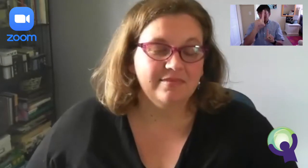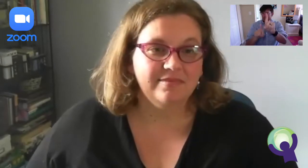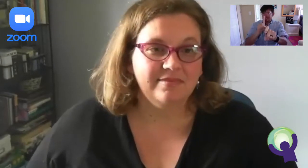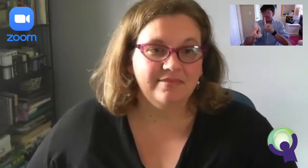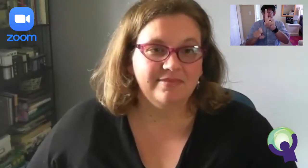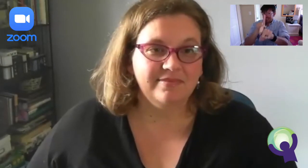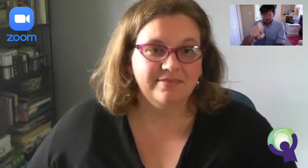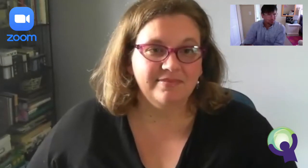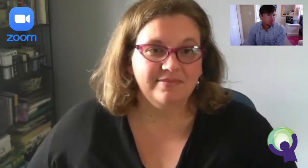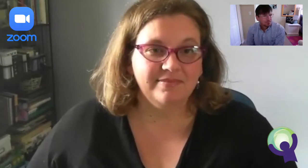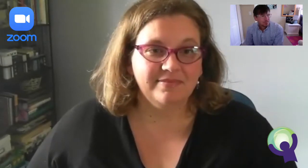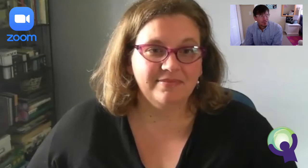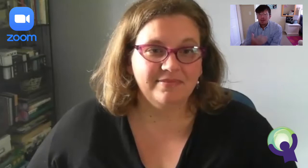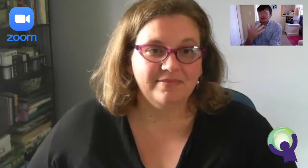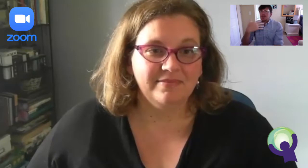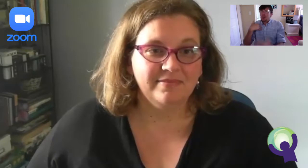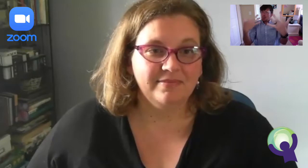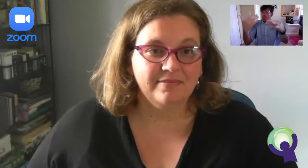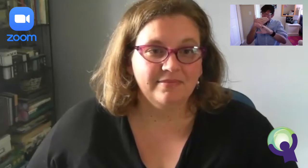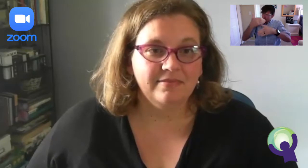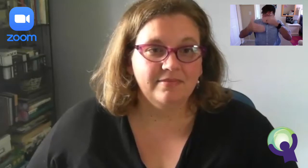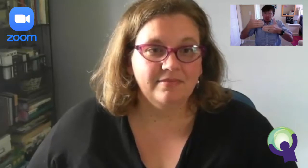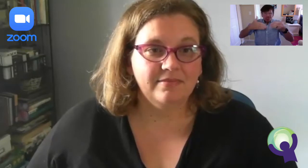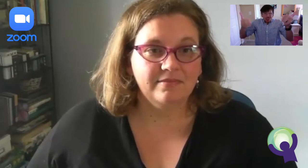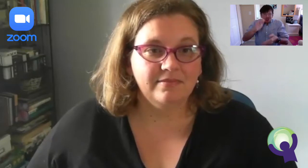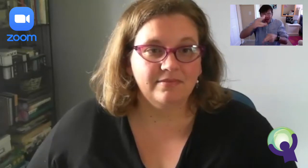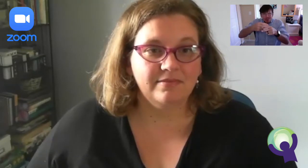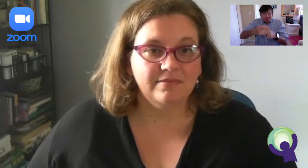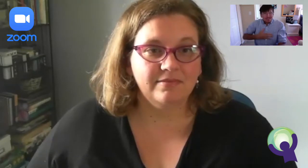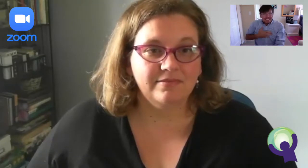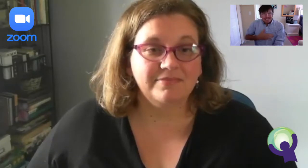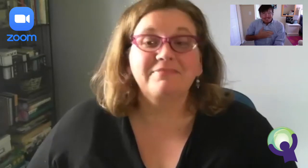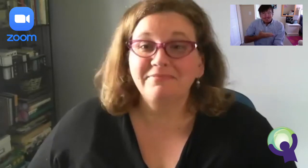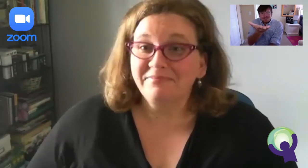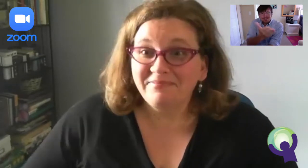mention or ask, please put that in the chat box and then